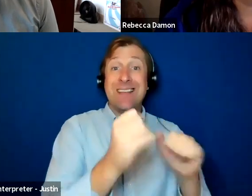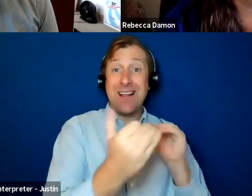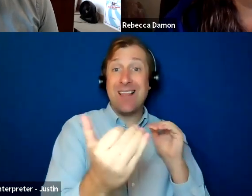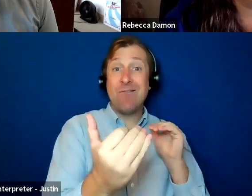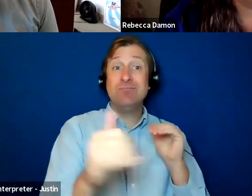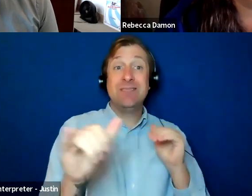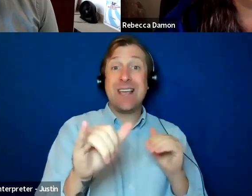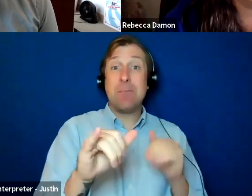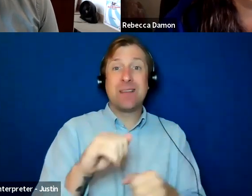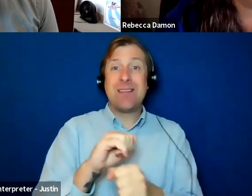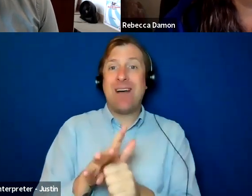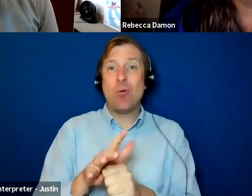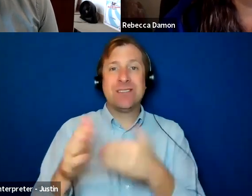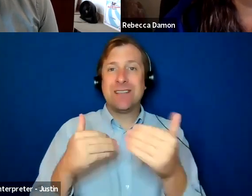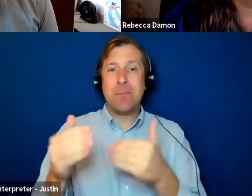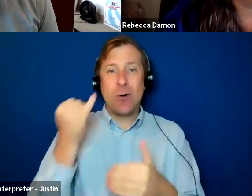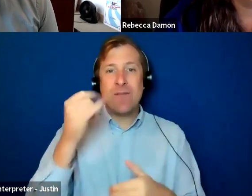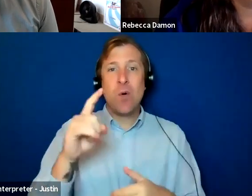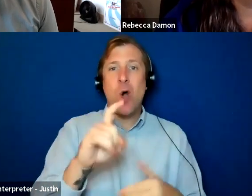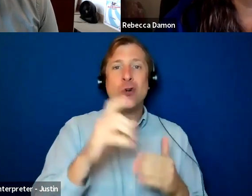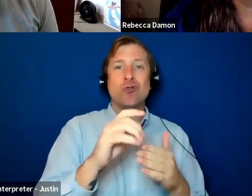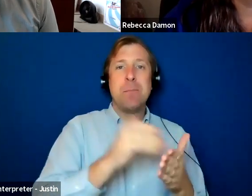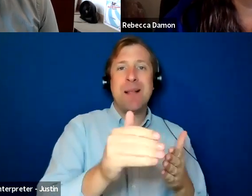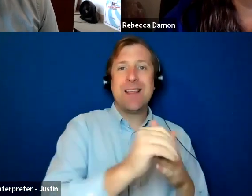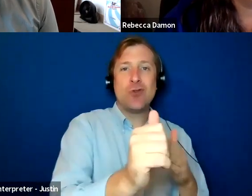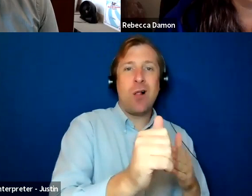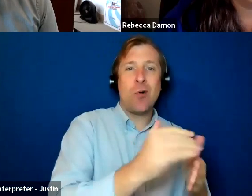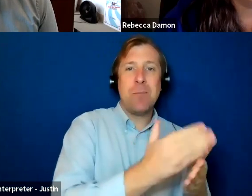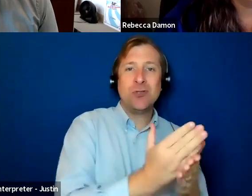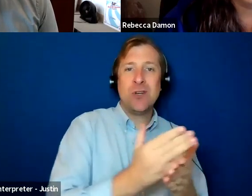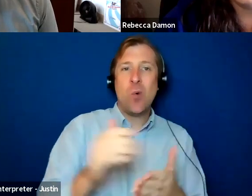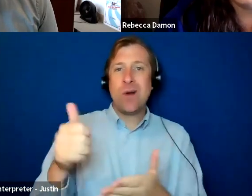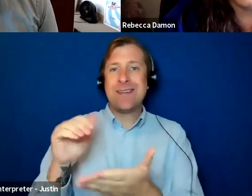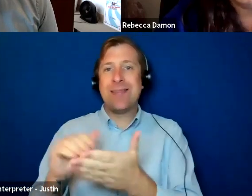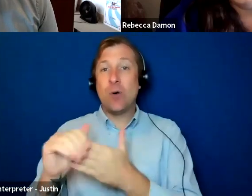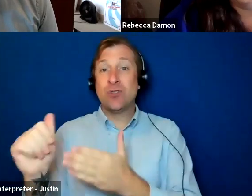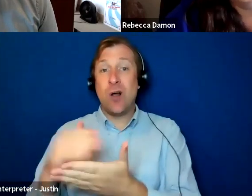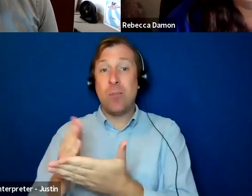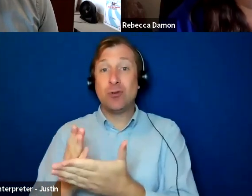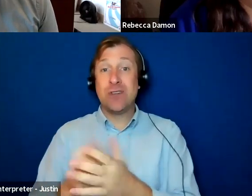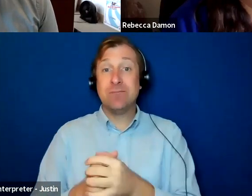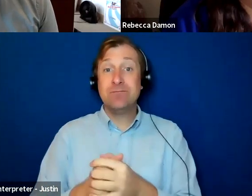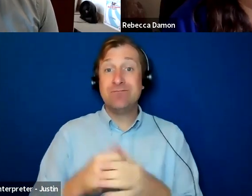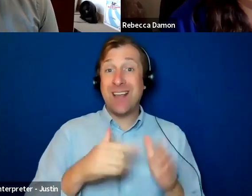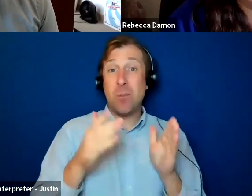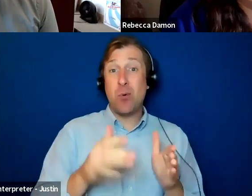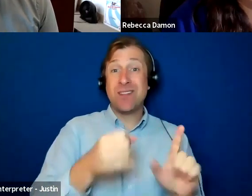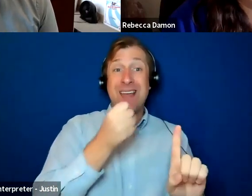I mean, the virus doesn't care whether it's a $100 million budget or a $10,000 budget. And as a person, the impact on you is the same.